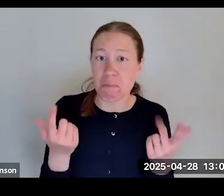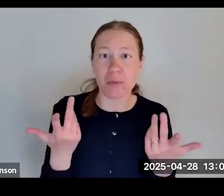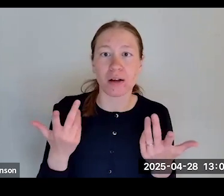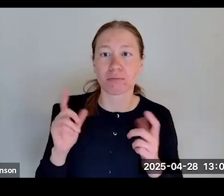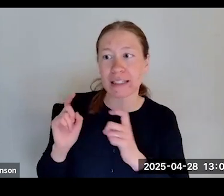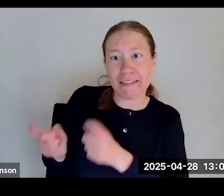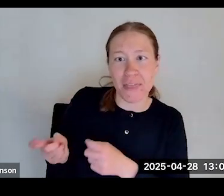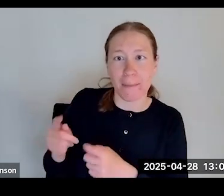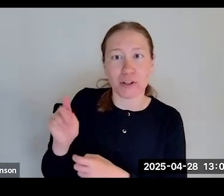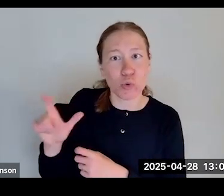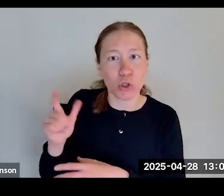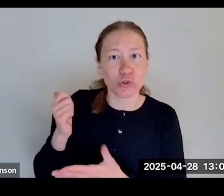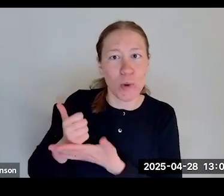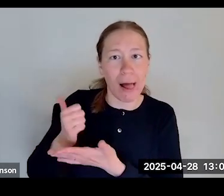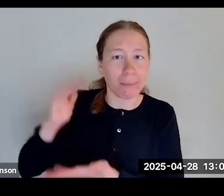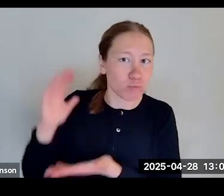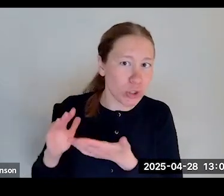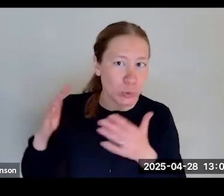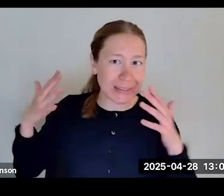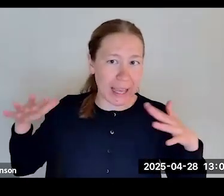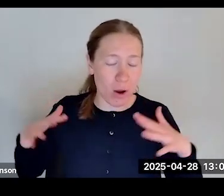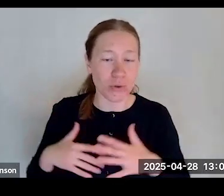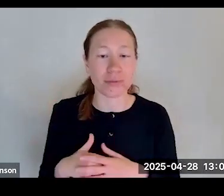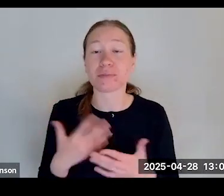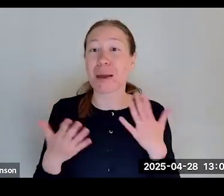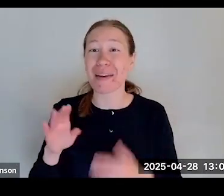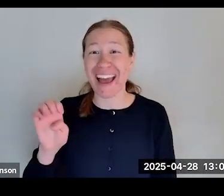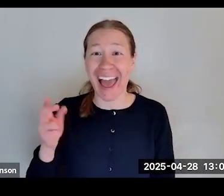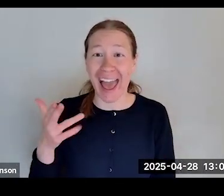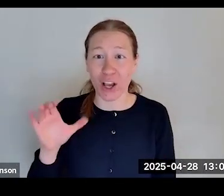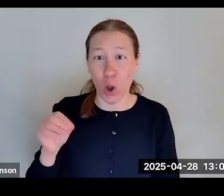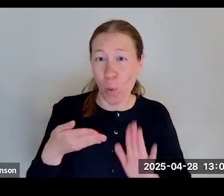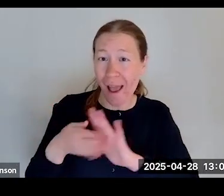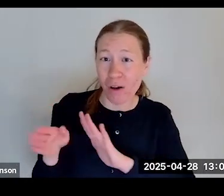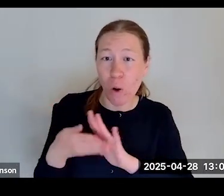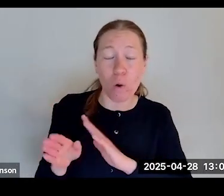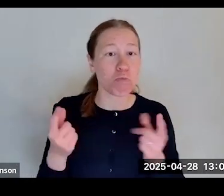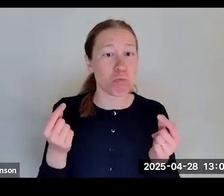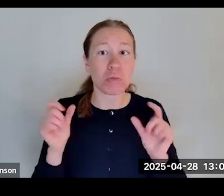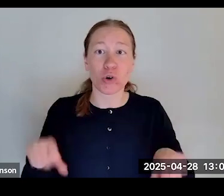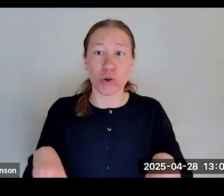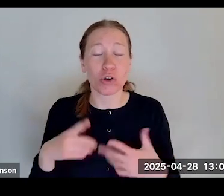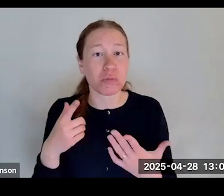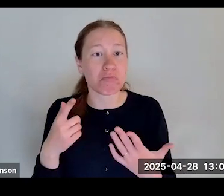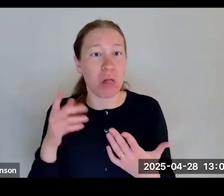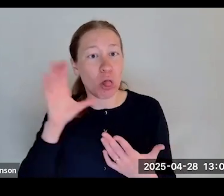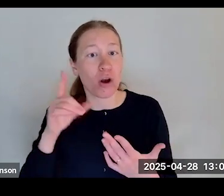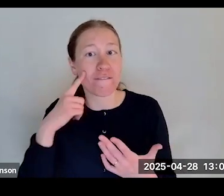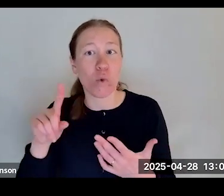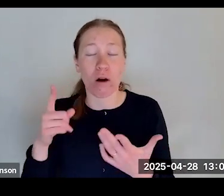If they're in an area where there's a lot of echoy sounds, we could explore sound absorption panels that could be put either lofting from the ceiling